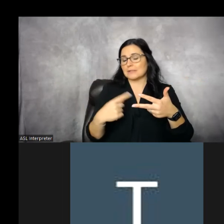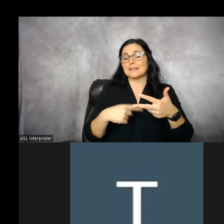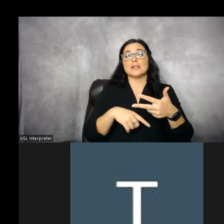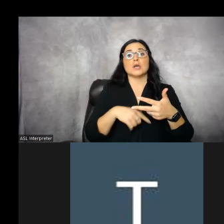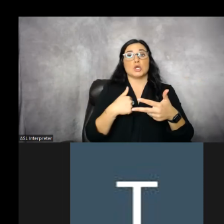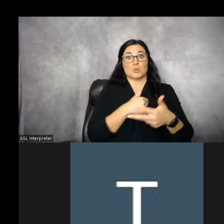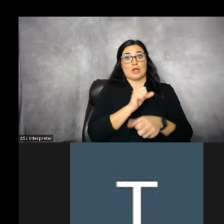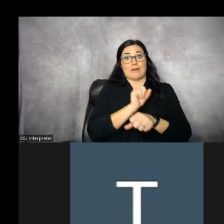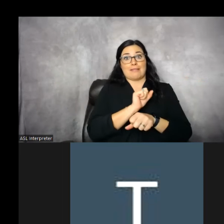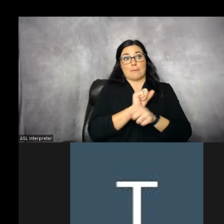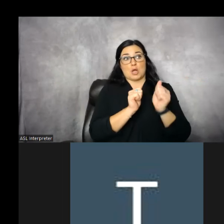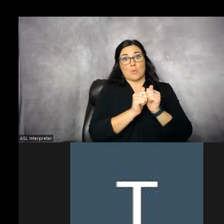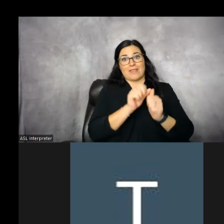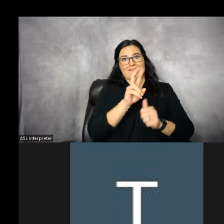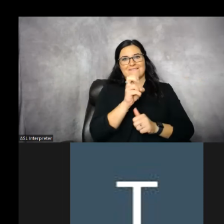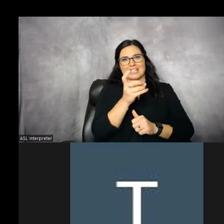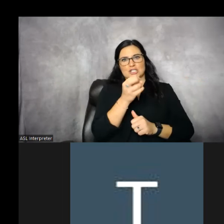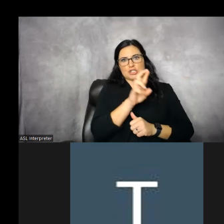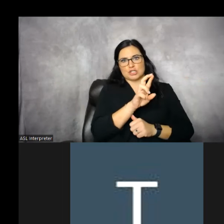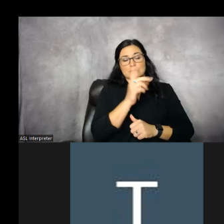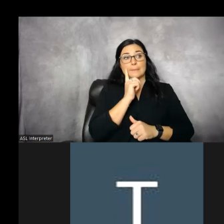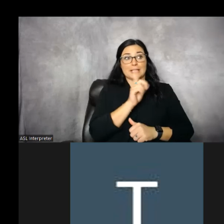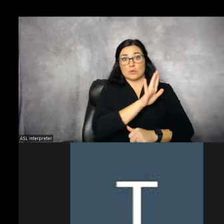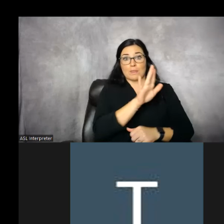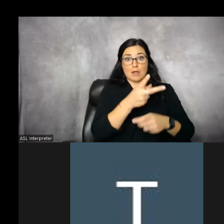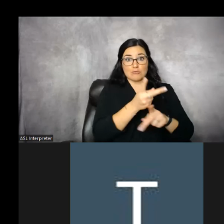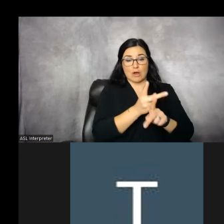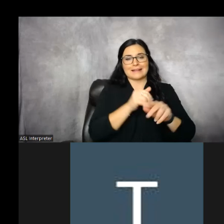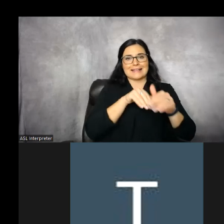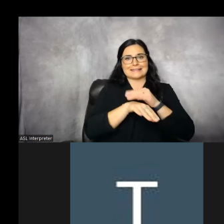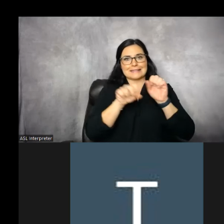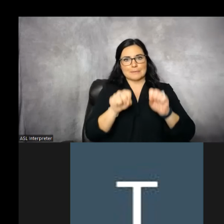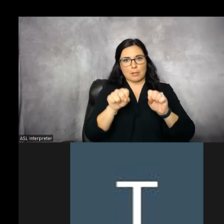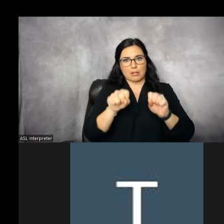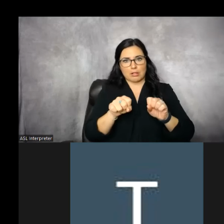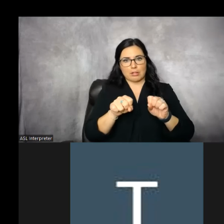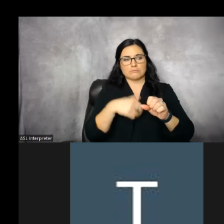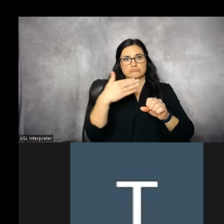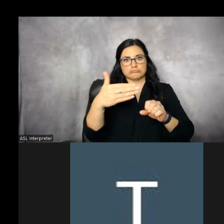with your vendors to improve the accessibility of their products over time so that it becomes less necessary